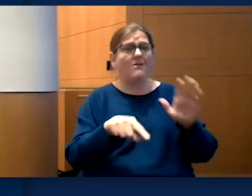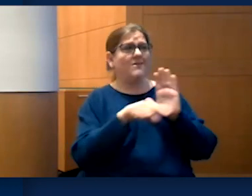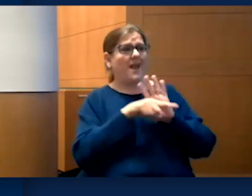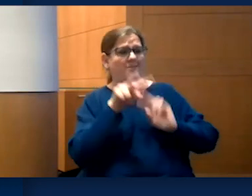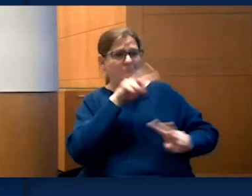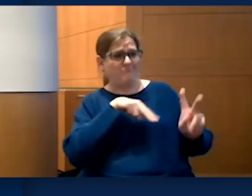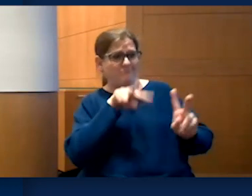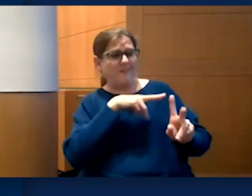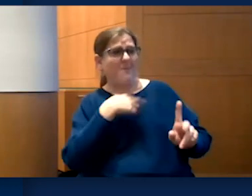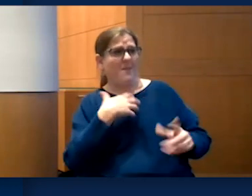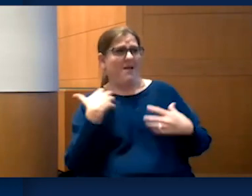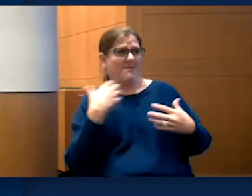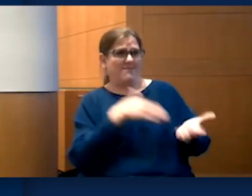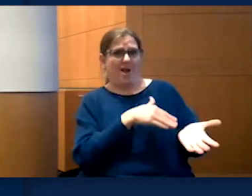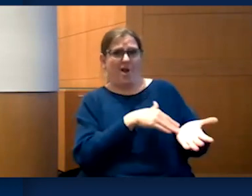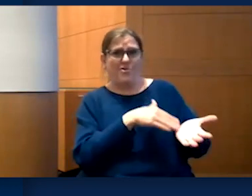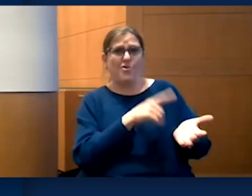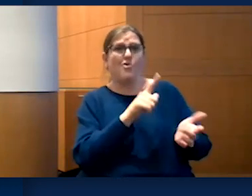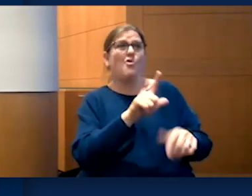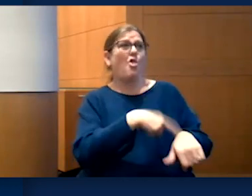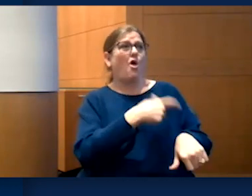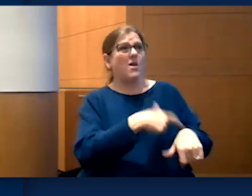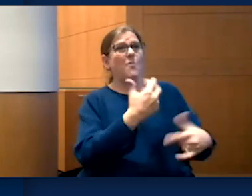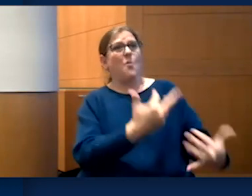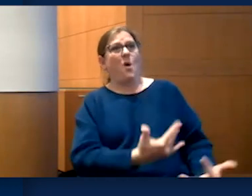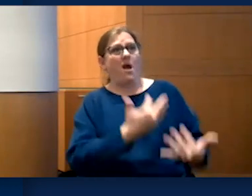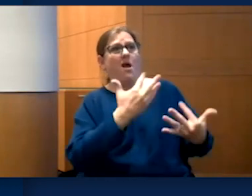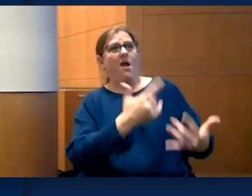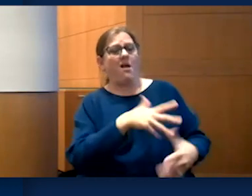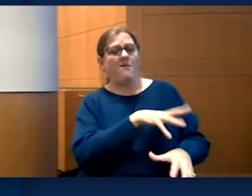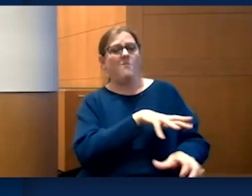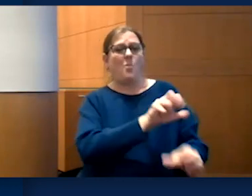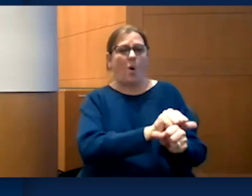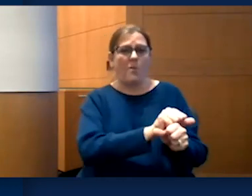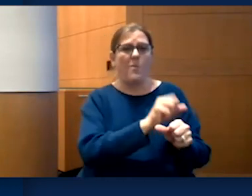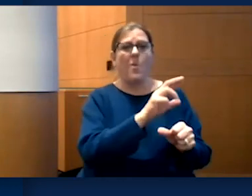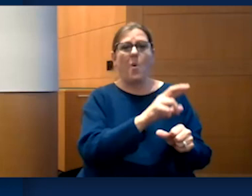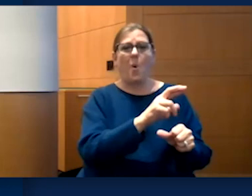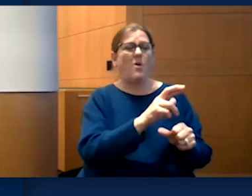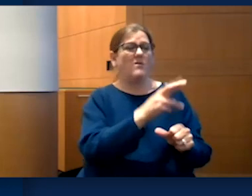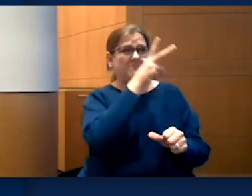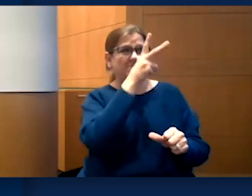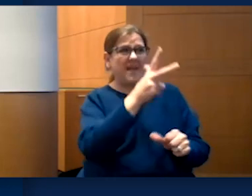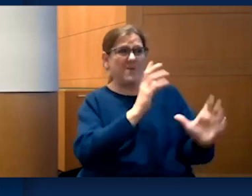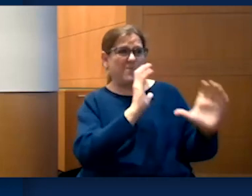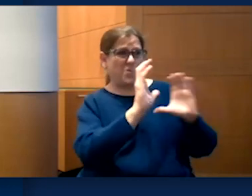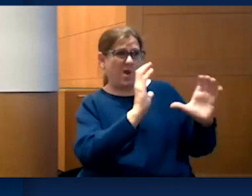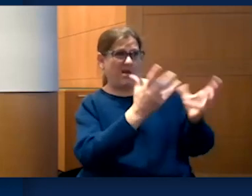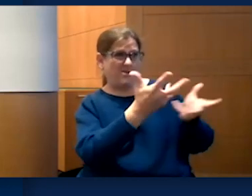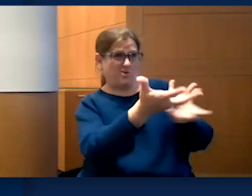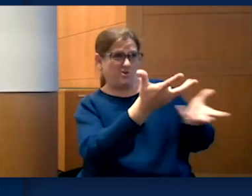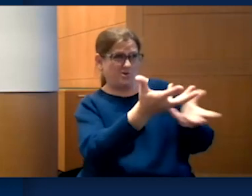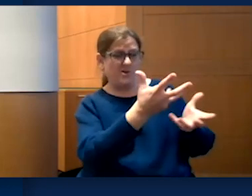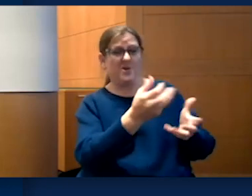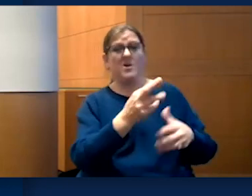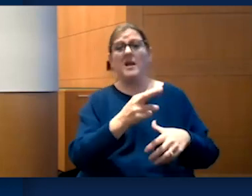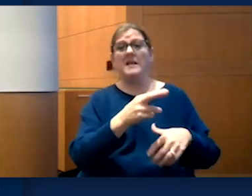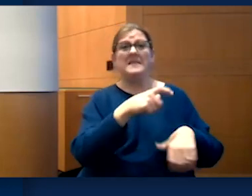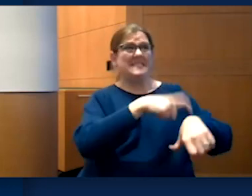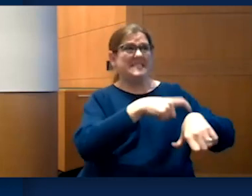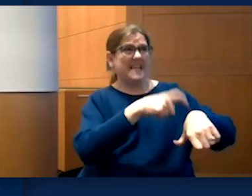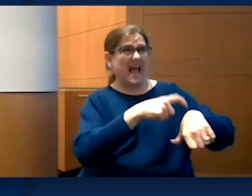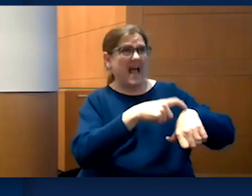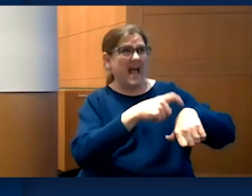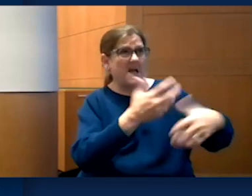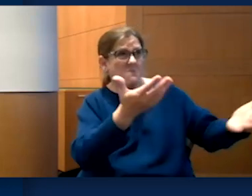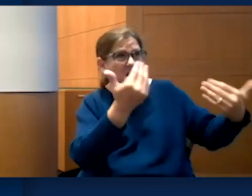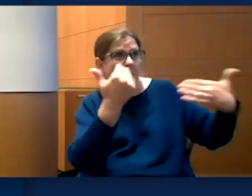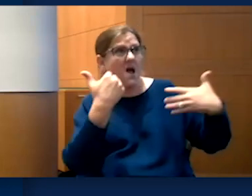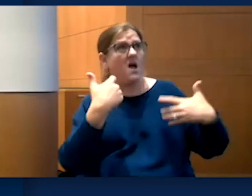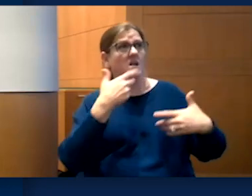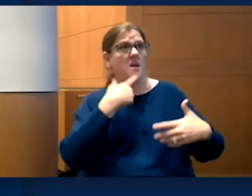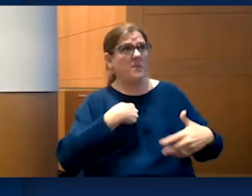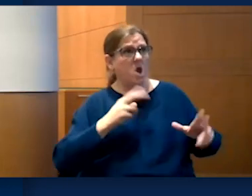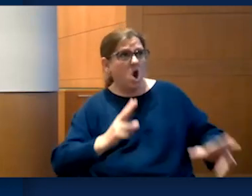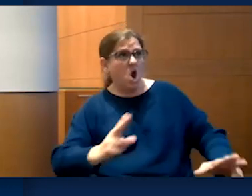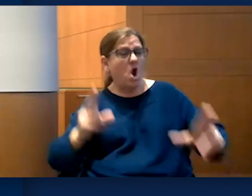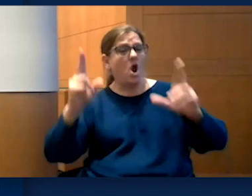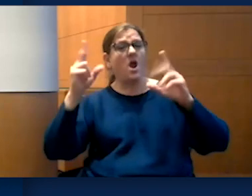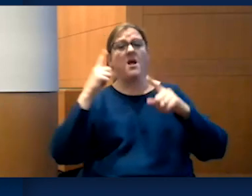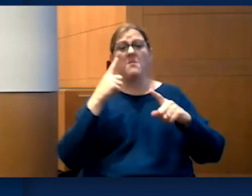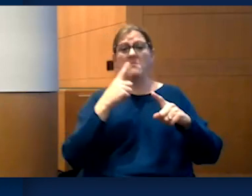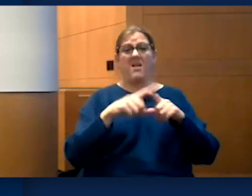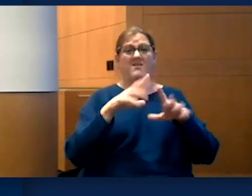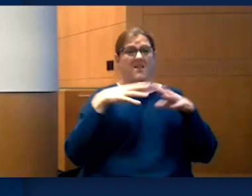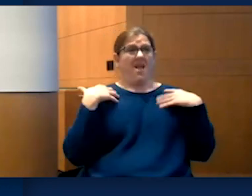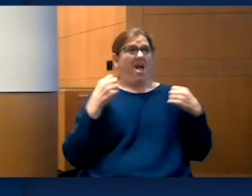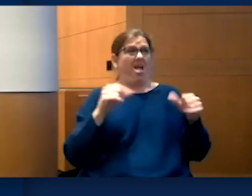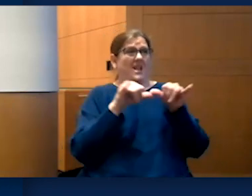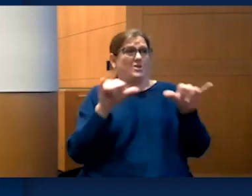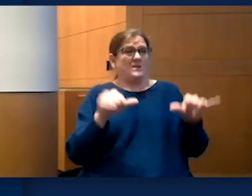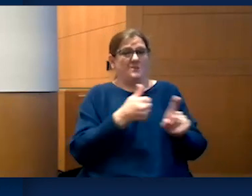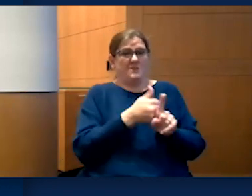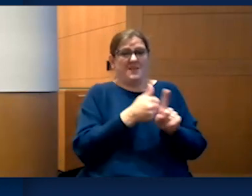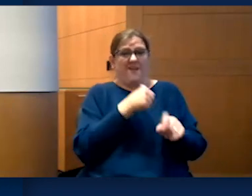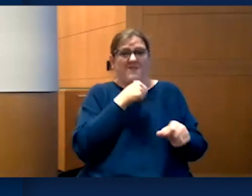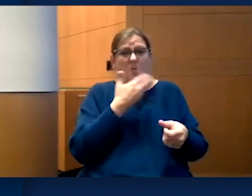That sounds like a lot of the comments that our other women who were disenfranchised told us. It really sounds like the same kind of issues.